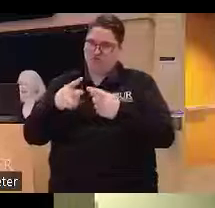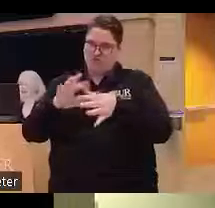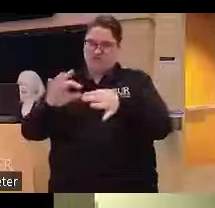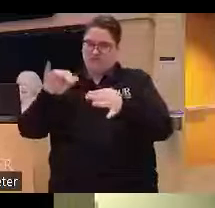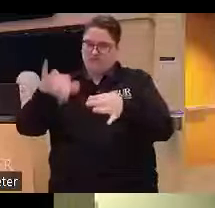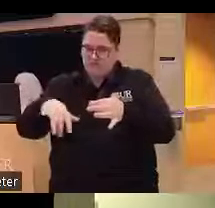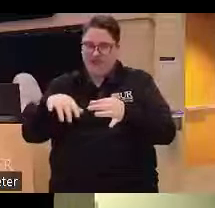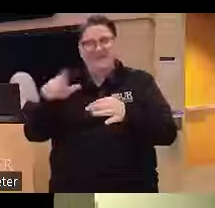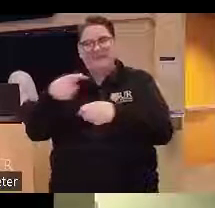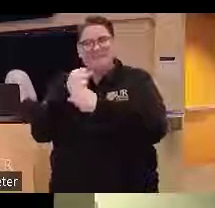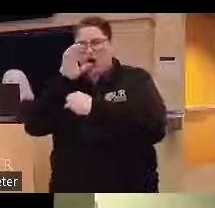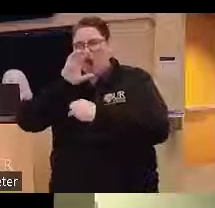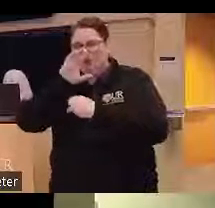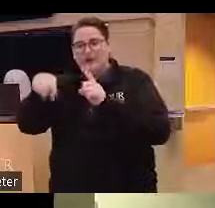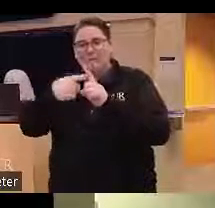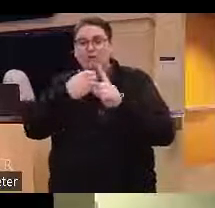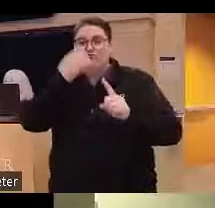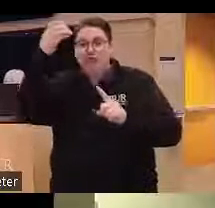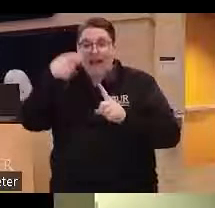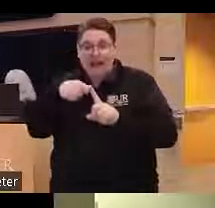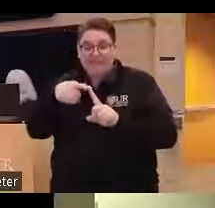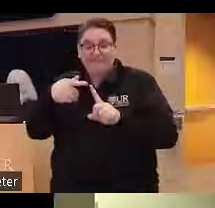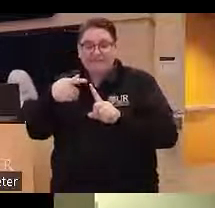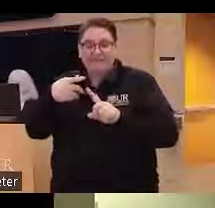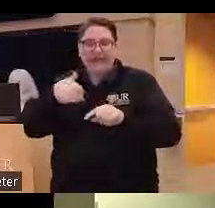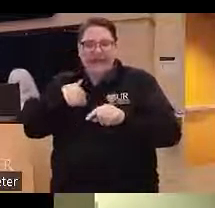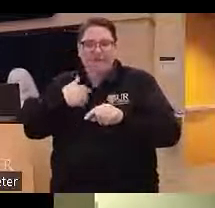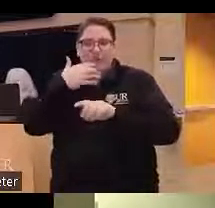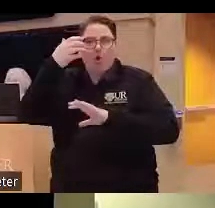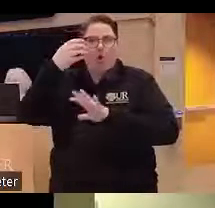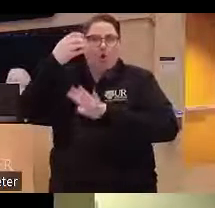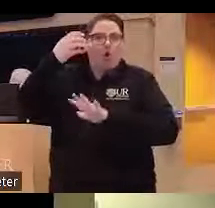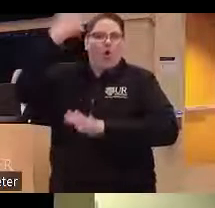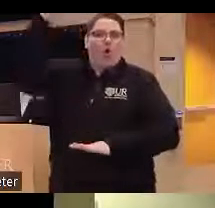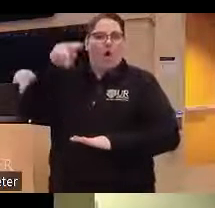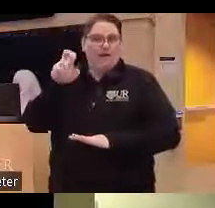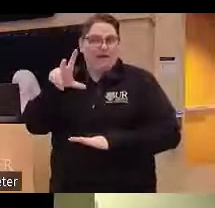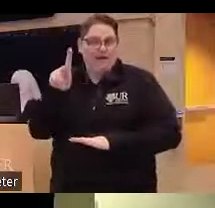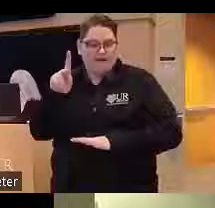work of the giraffes having increasingly longer necks and we laughed about that in seventh grade